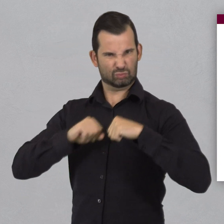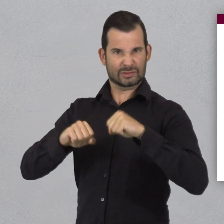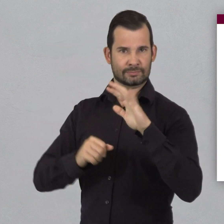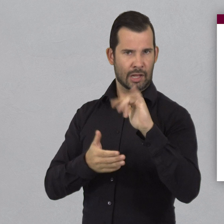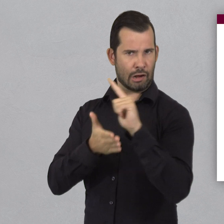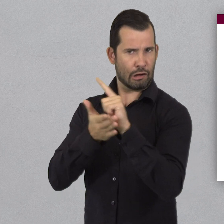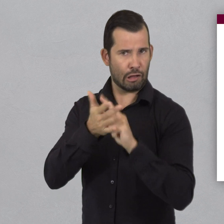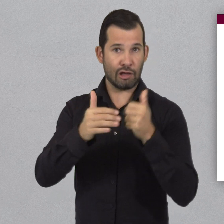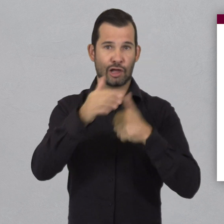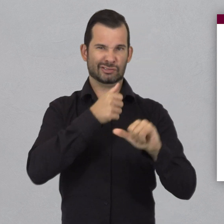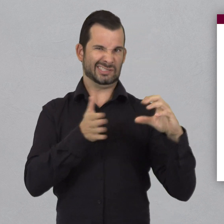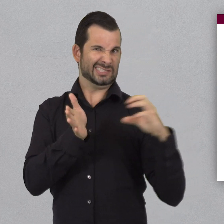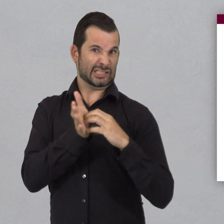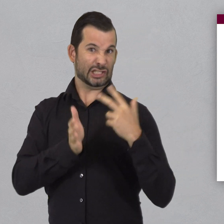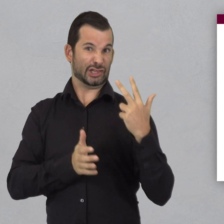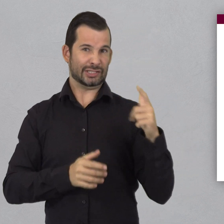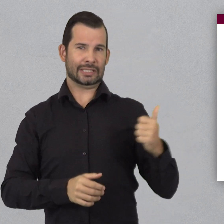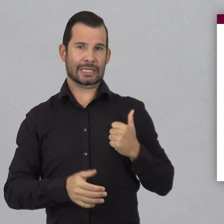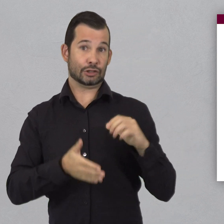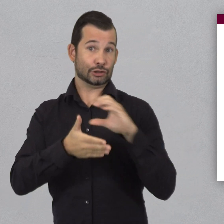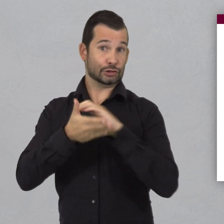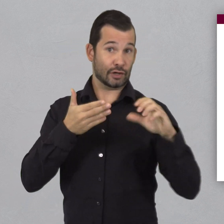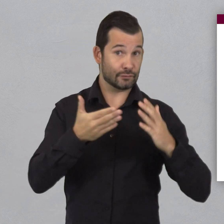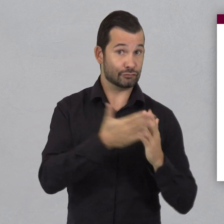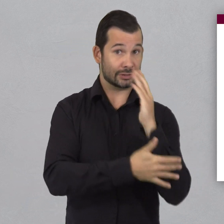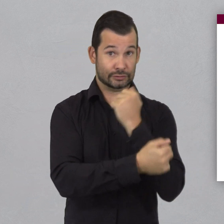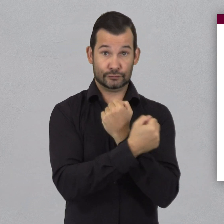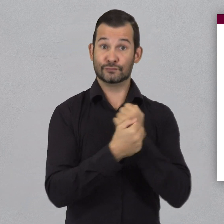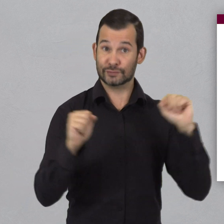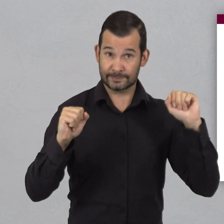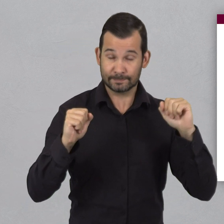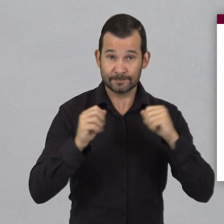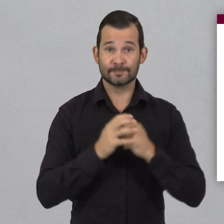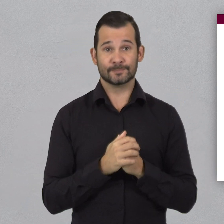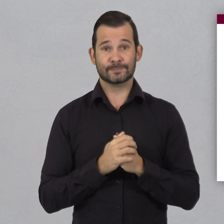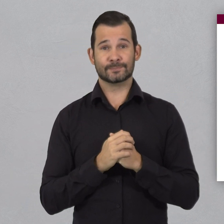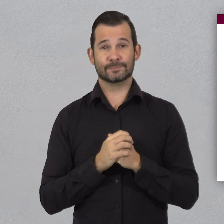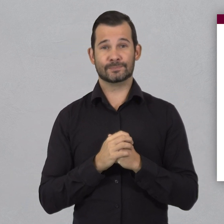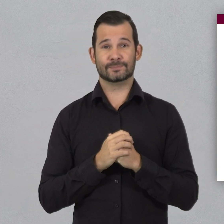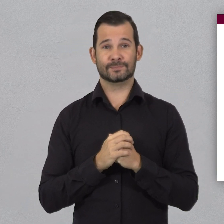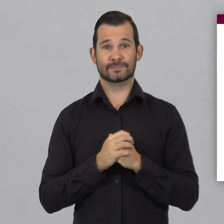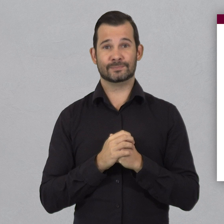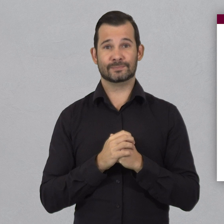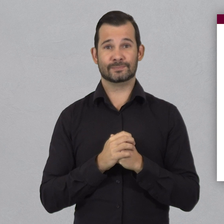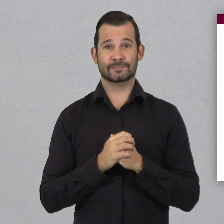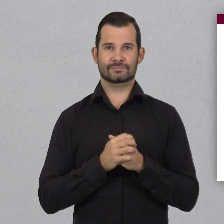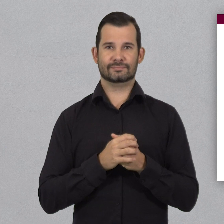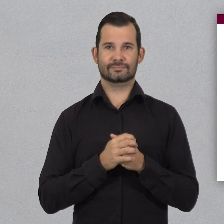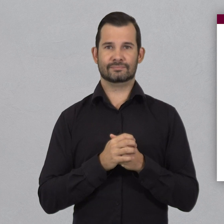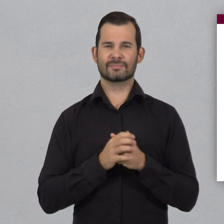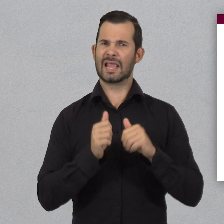protected by law under section 3 of the Canadian Charter of Rights and Freedoms